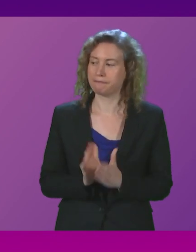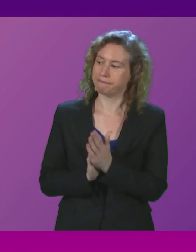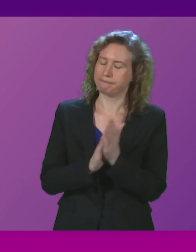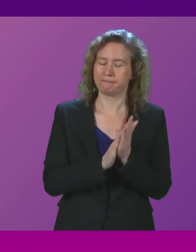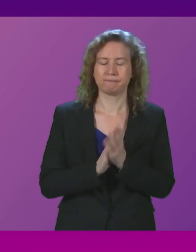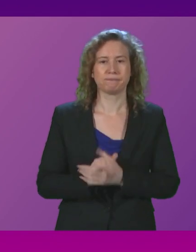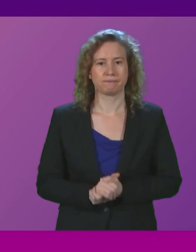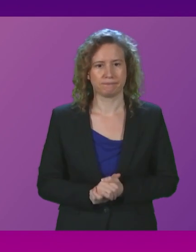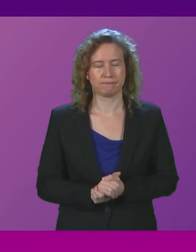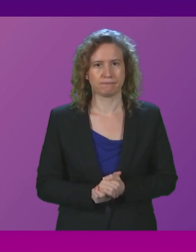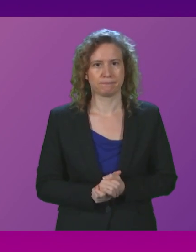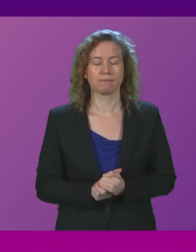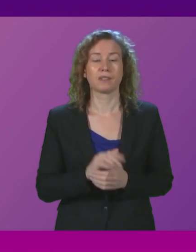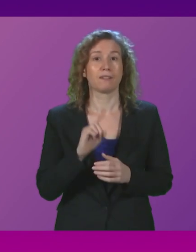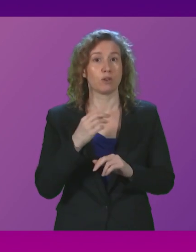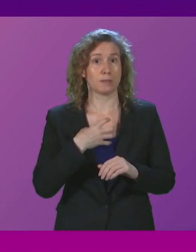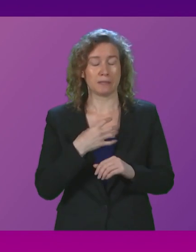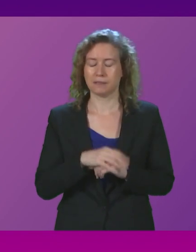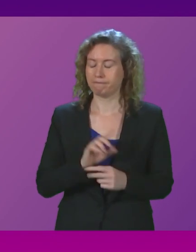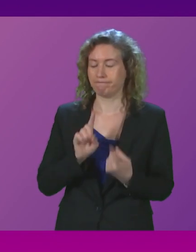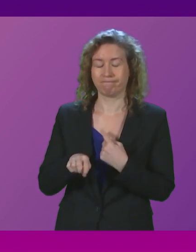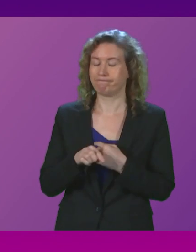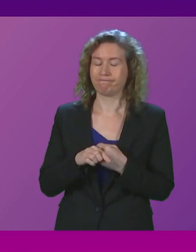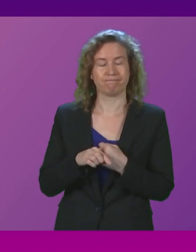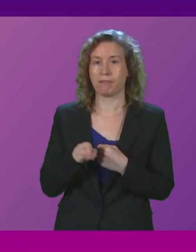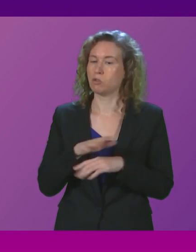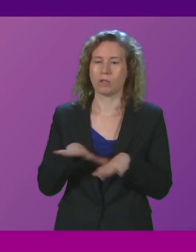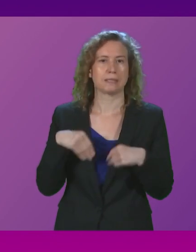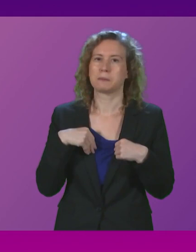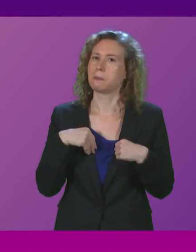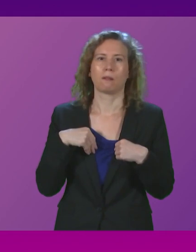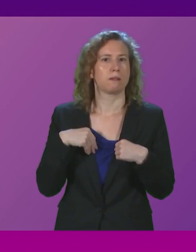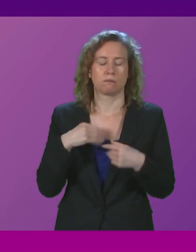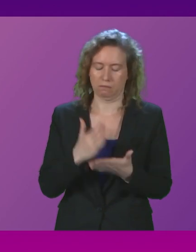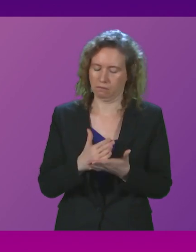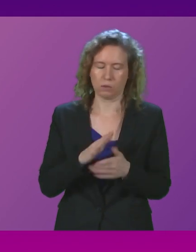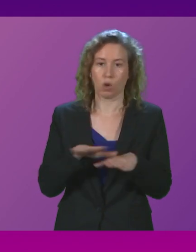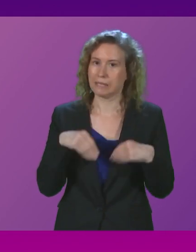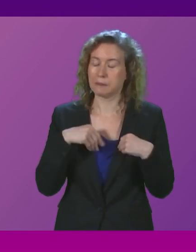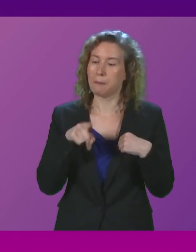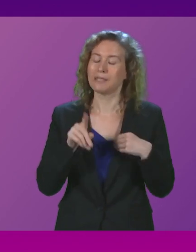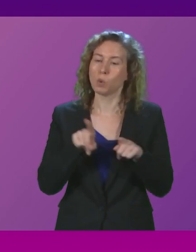No—that is clearly an unacceptable situation, but it is also an exceptional situation.